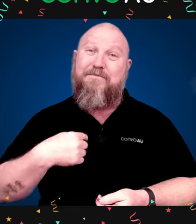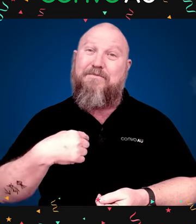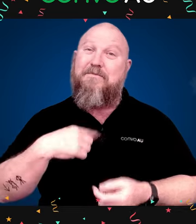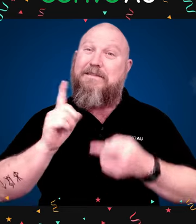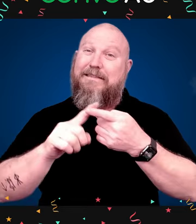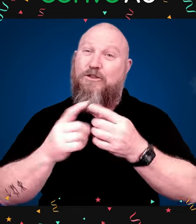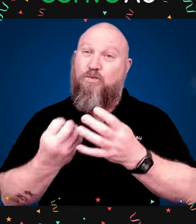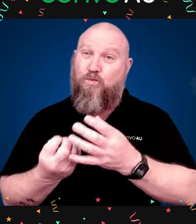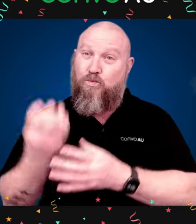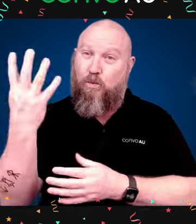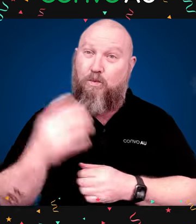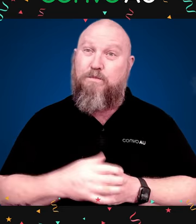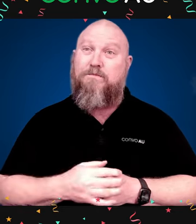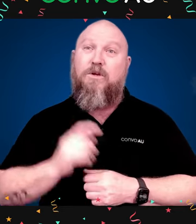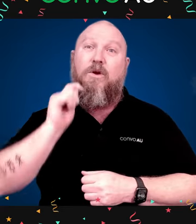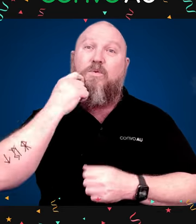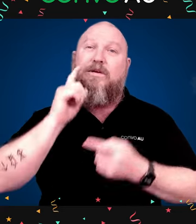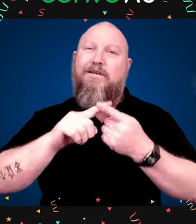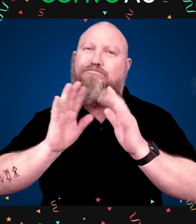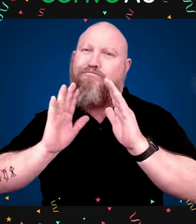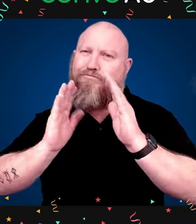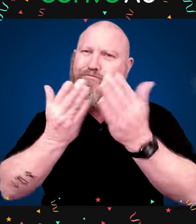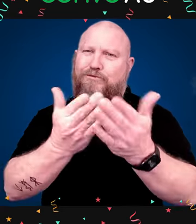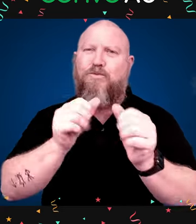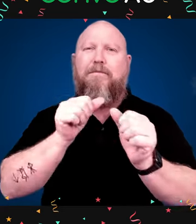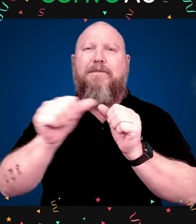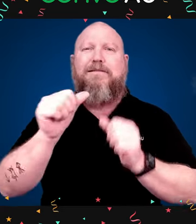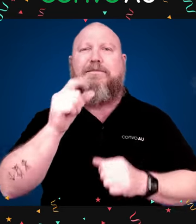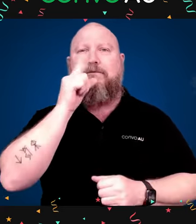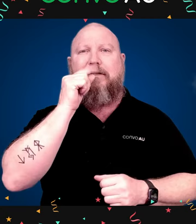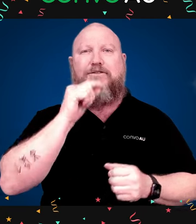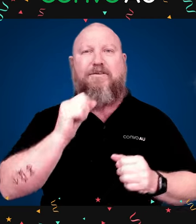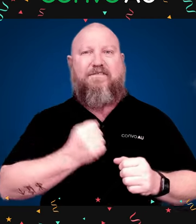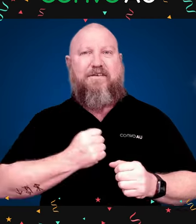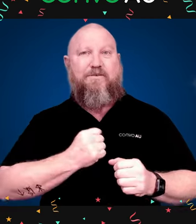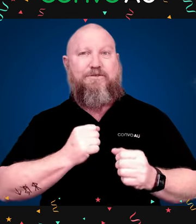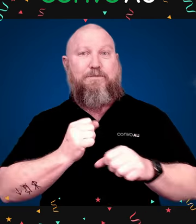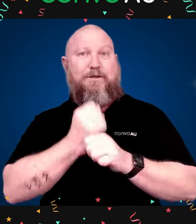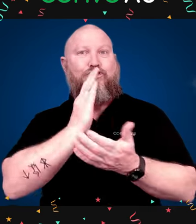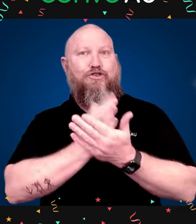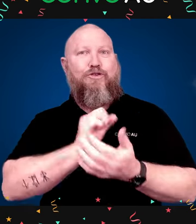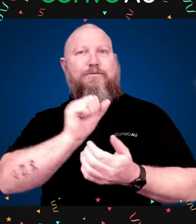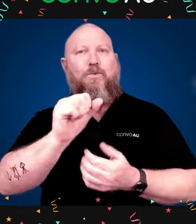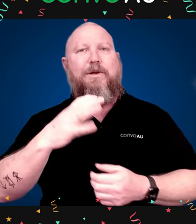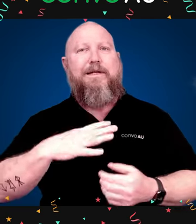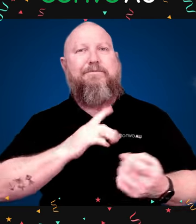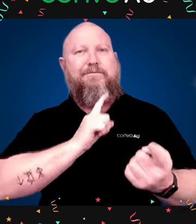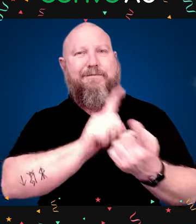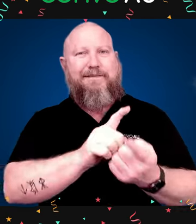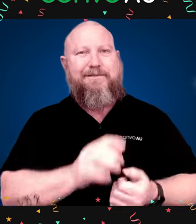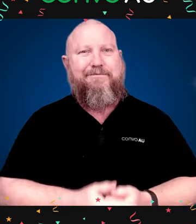We will continue to grow and will continue to serve to the best of our ability to meet your needs.